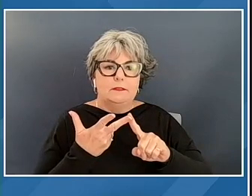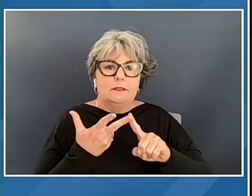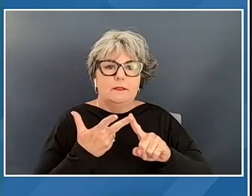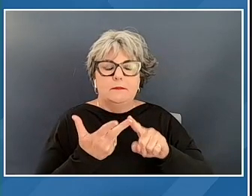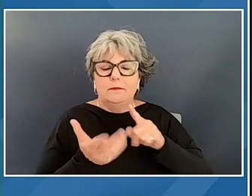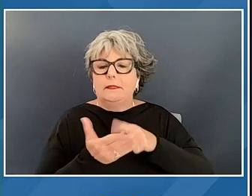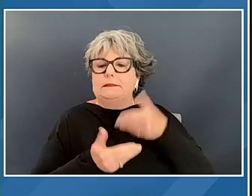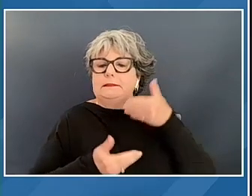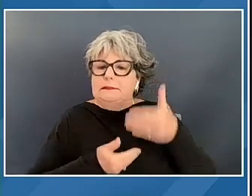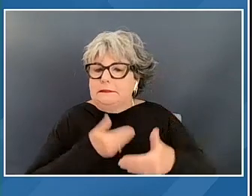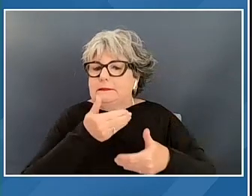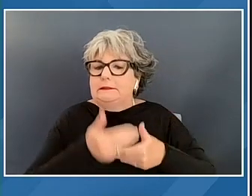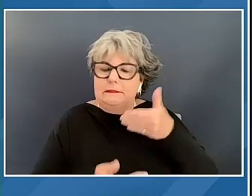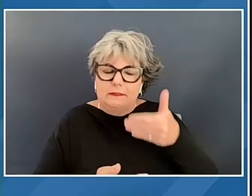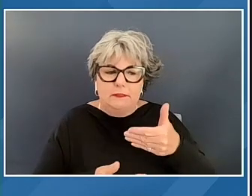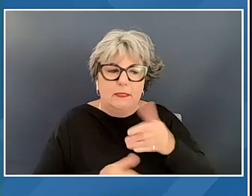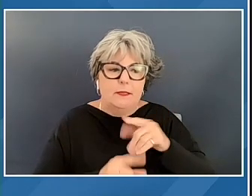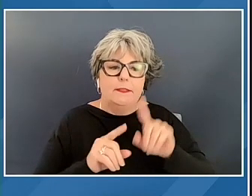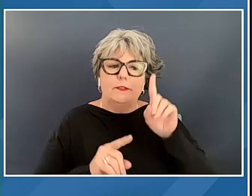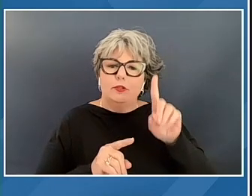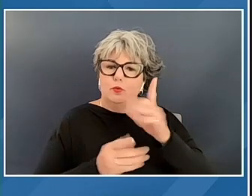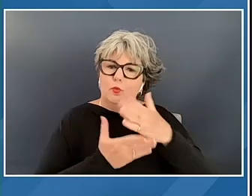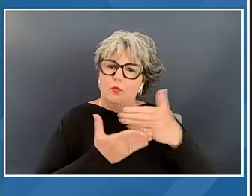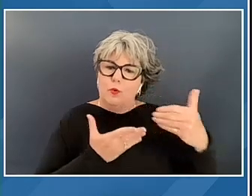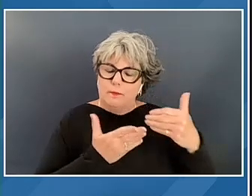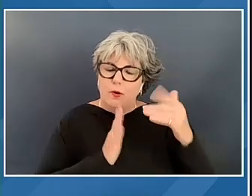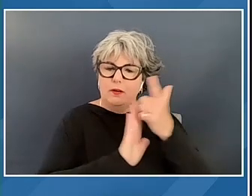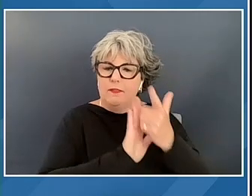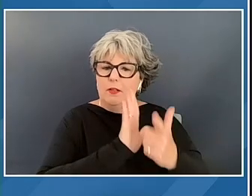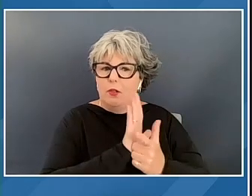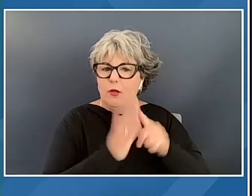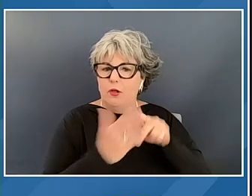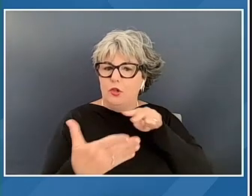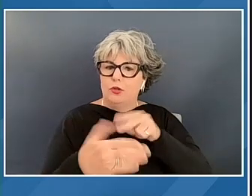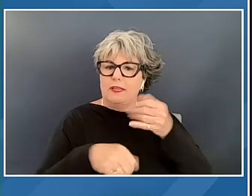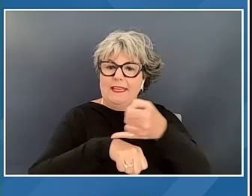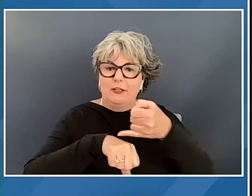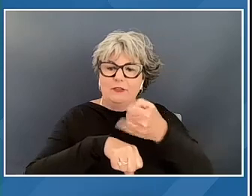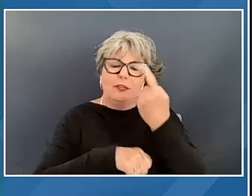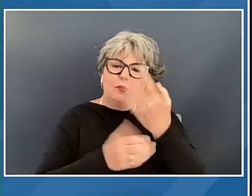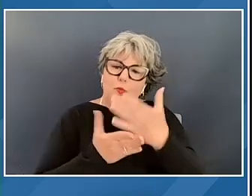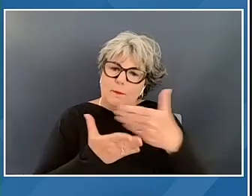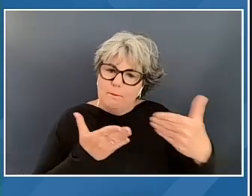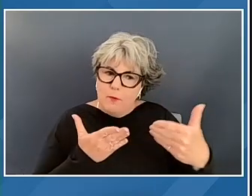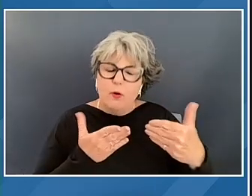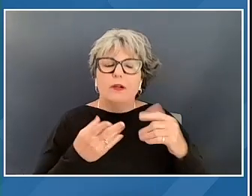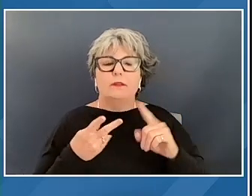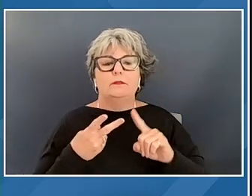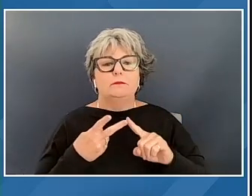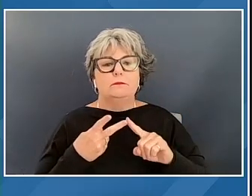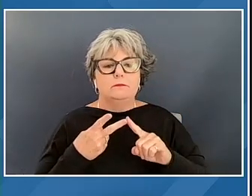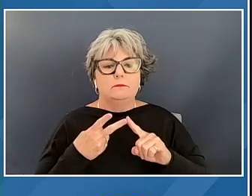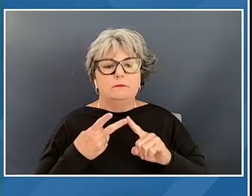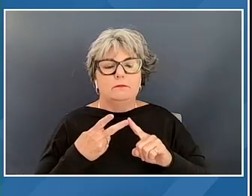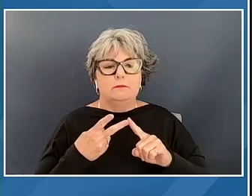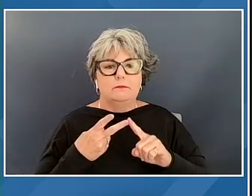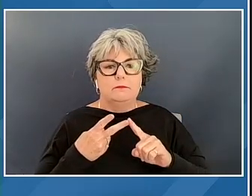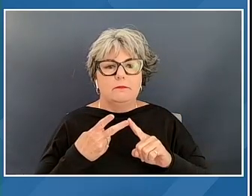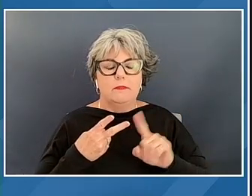This is one provision. Looking at the interest is just one provision of where we'd like the Secretary